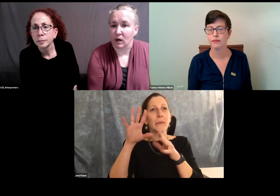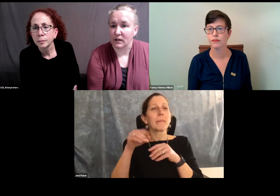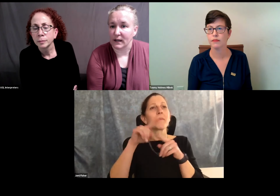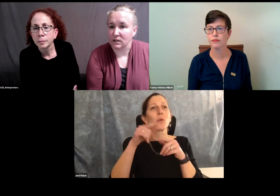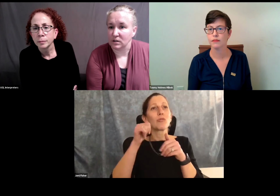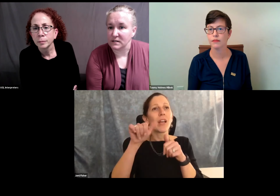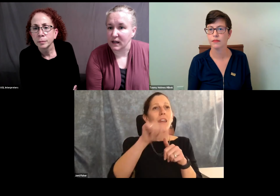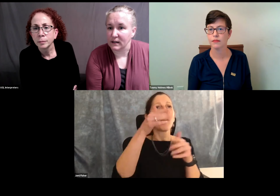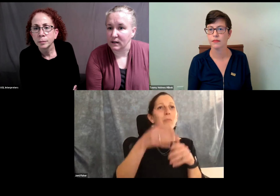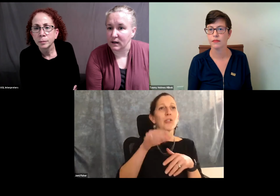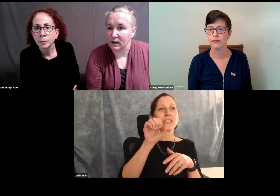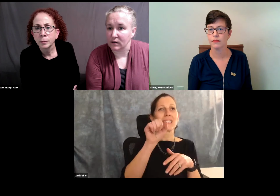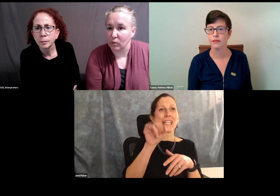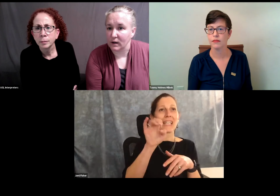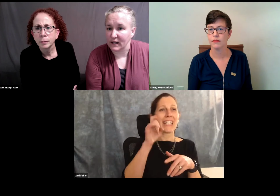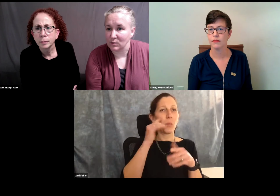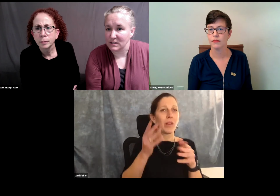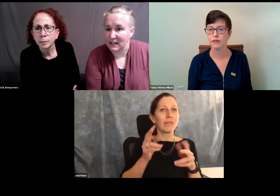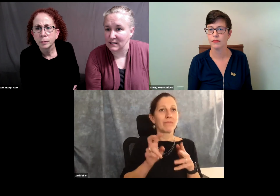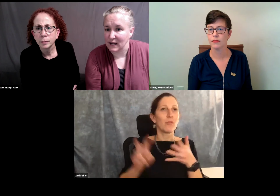Okay, it looks like the one hand, was taken down